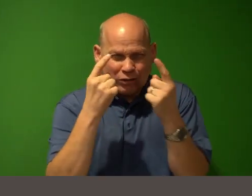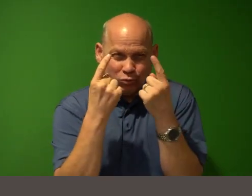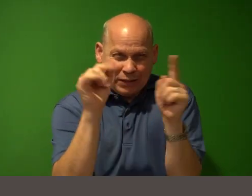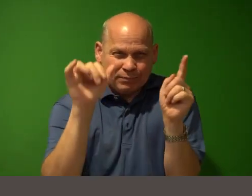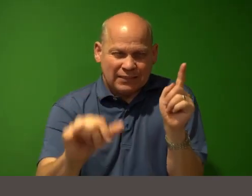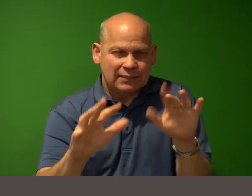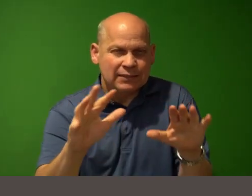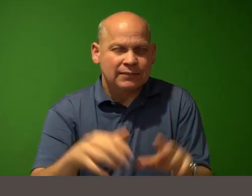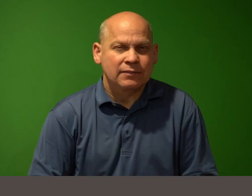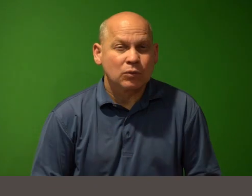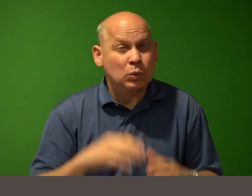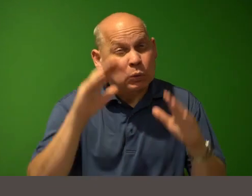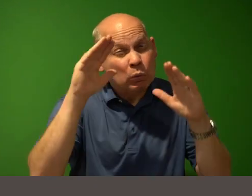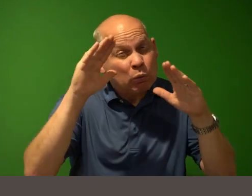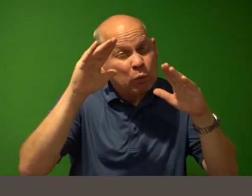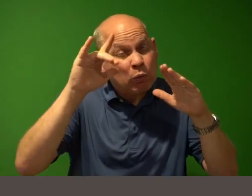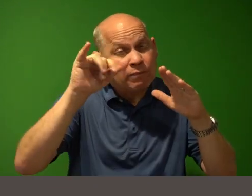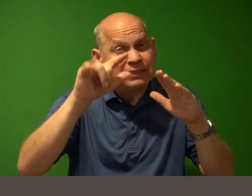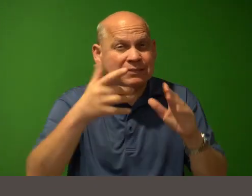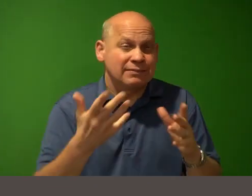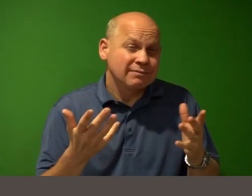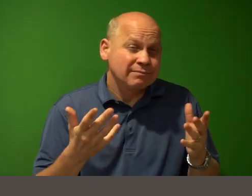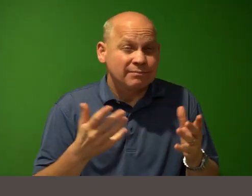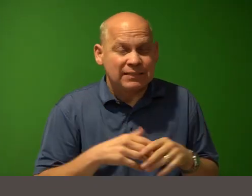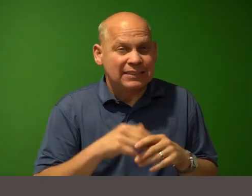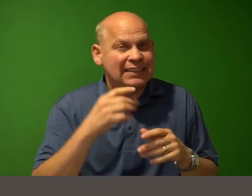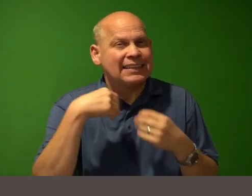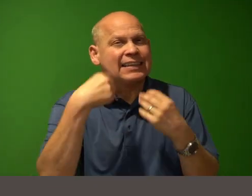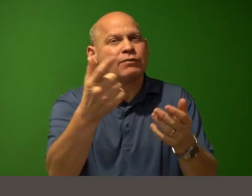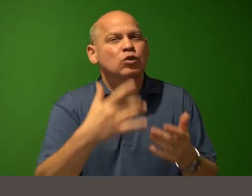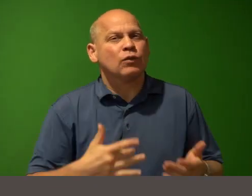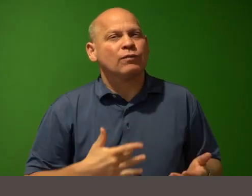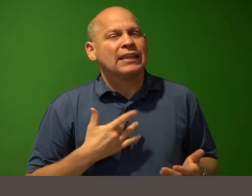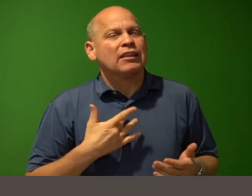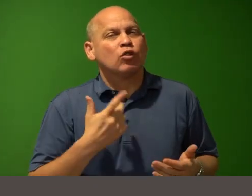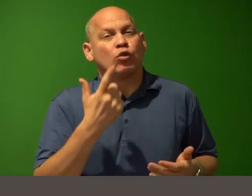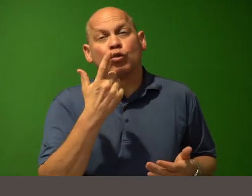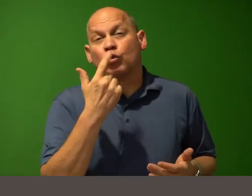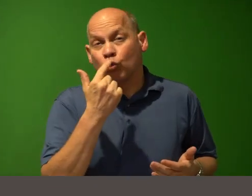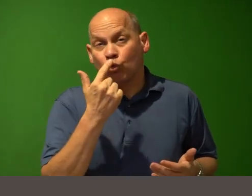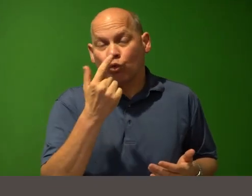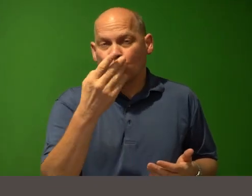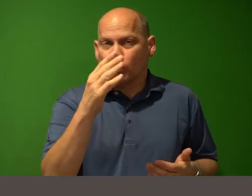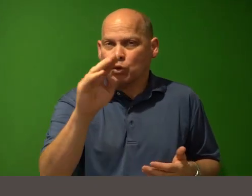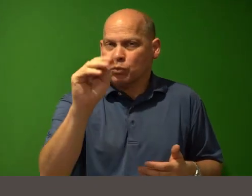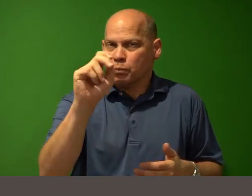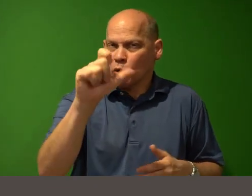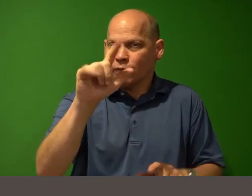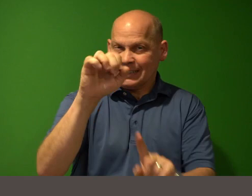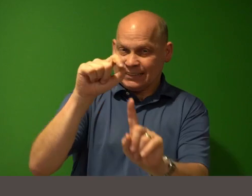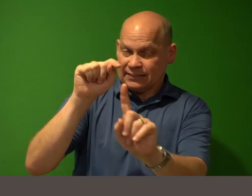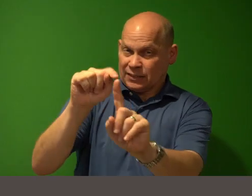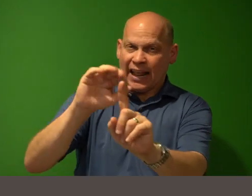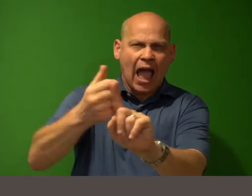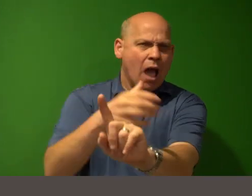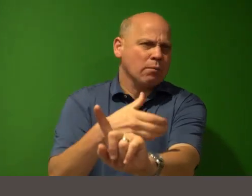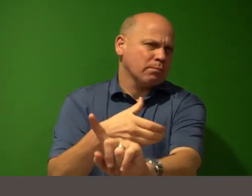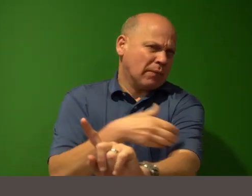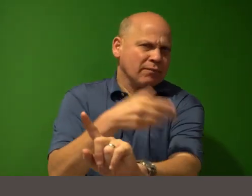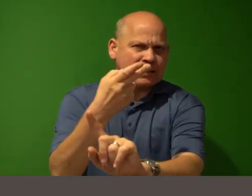Hopefully, you know, it gives you a feeling of who the Blue Marvel is and how powerful he is.